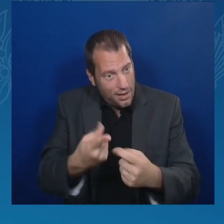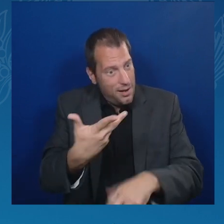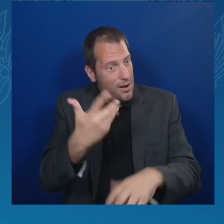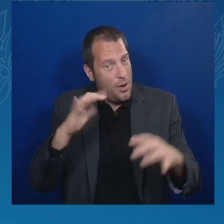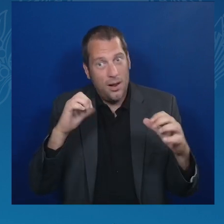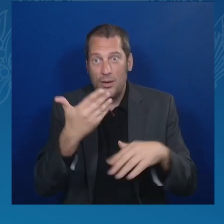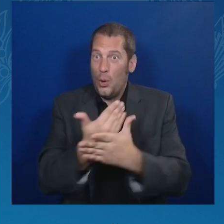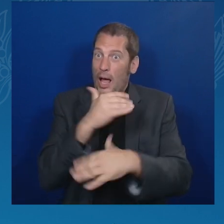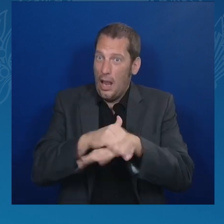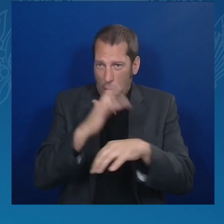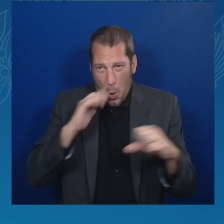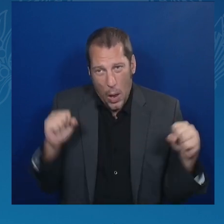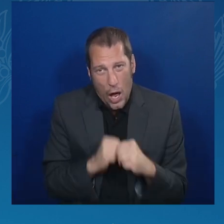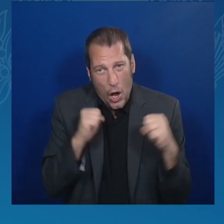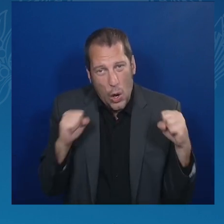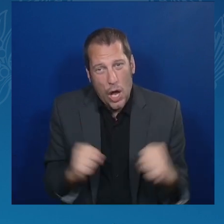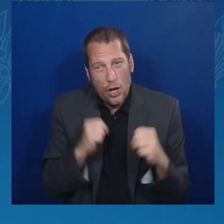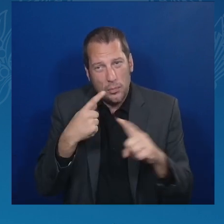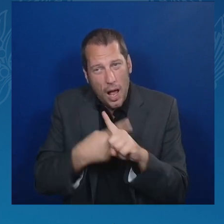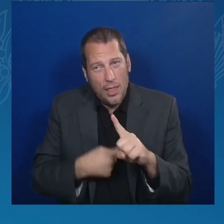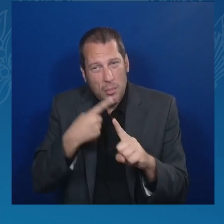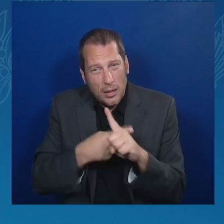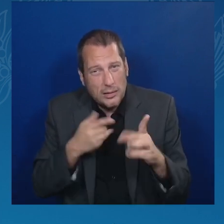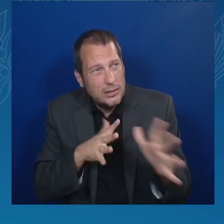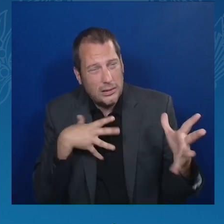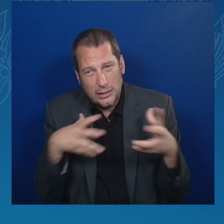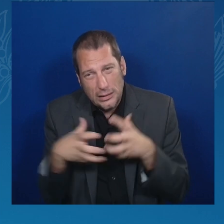including immigrants from Italy and Poland and Germany